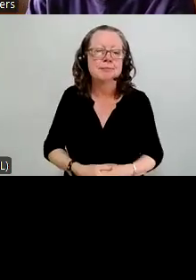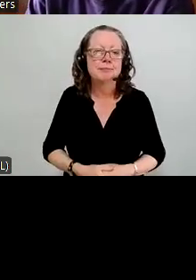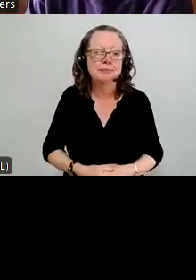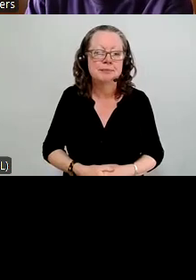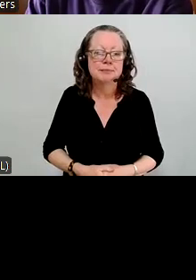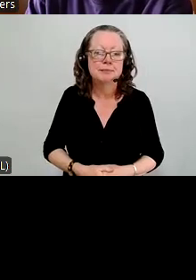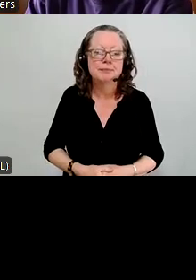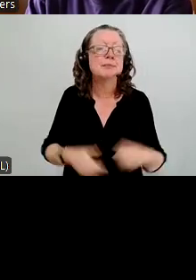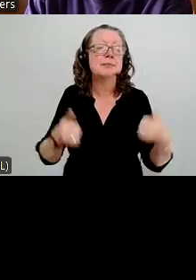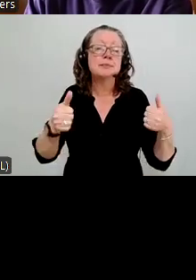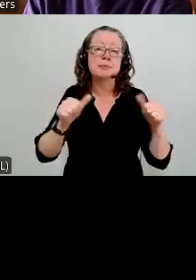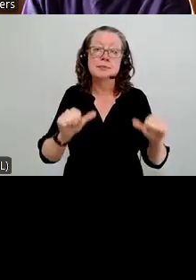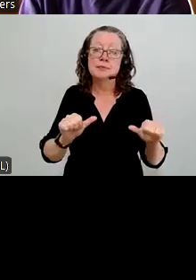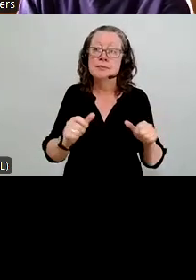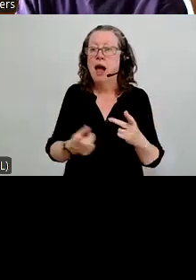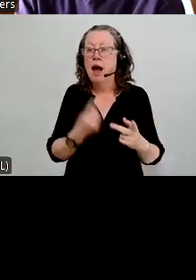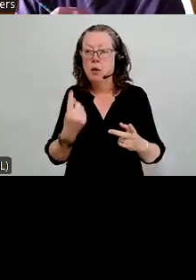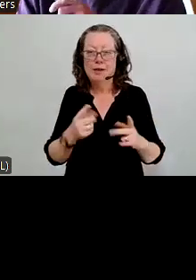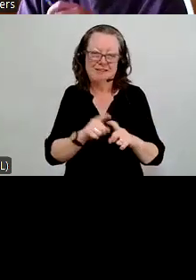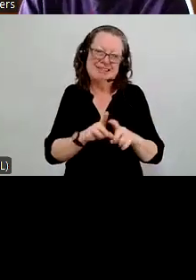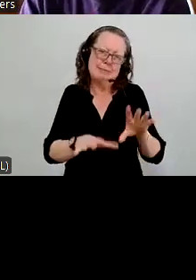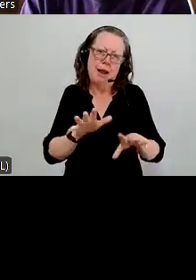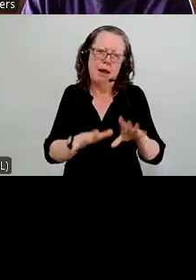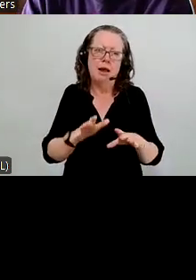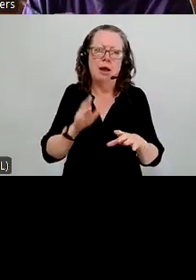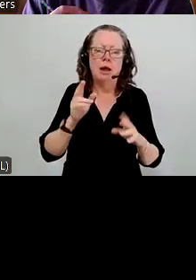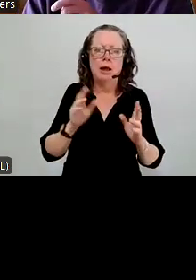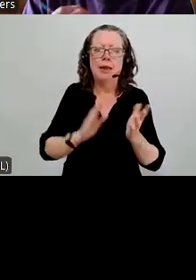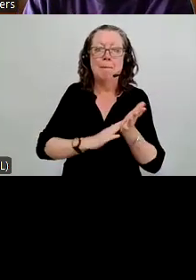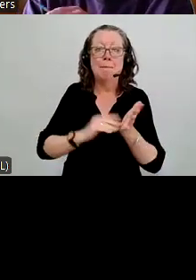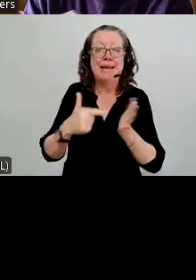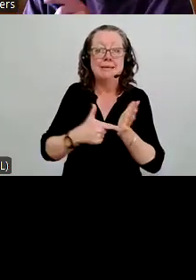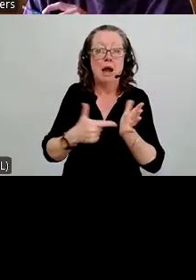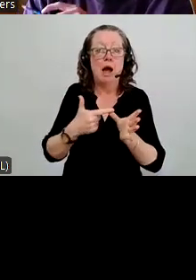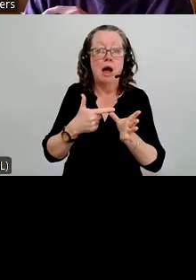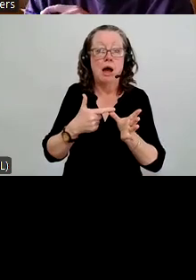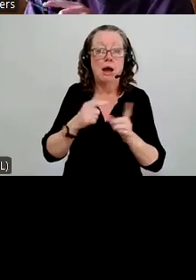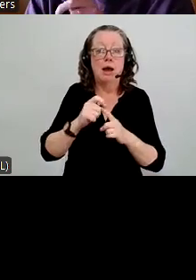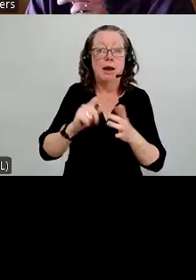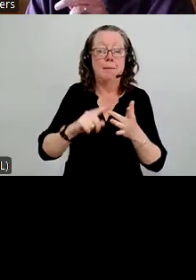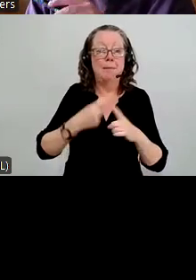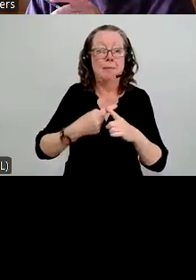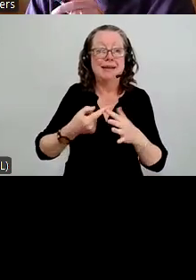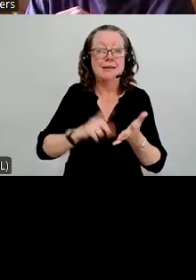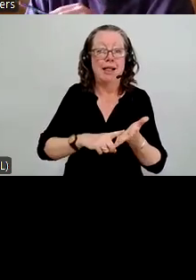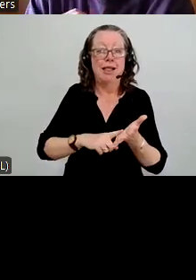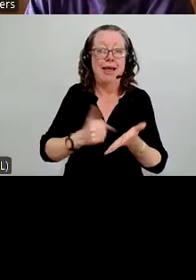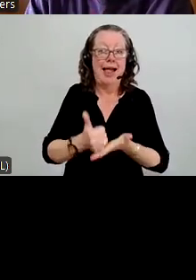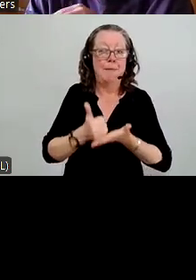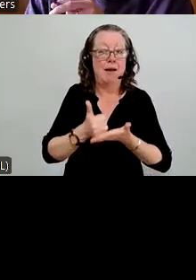Much like the same thing, we can see what is being loaded on any of these pages.